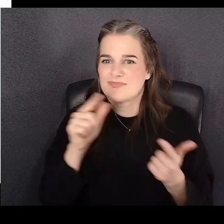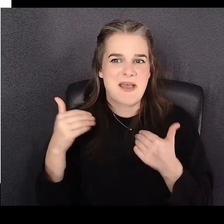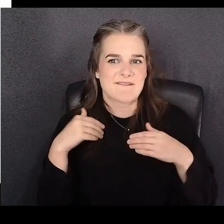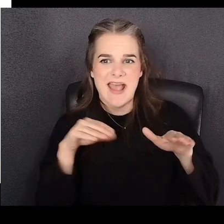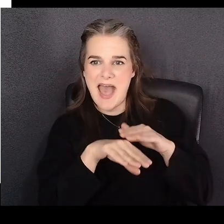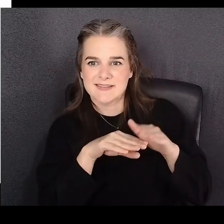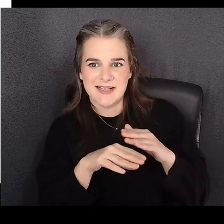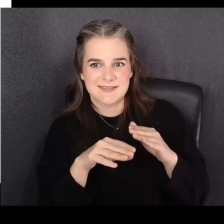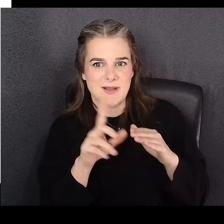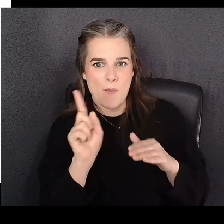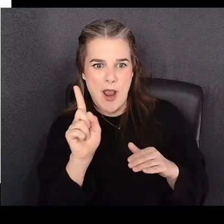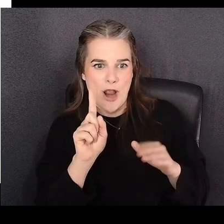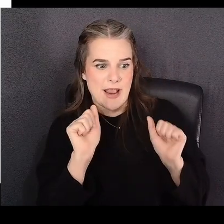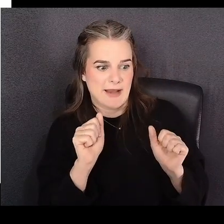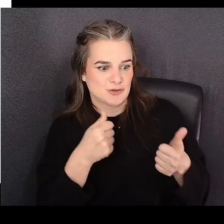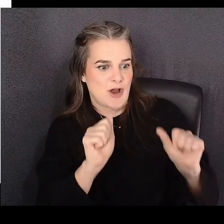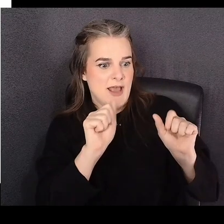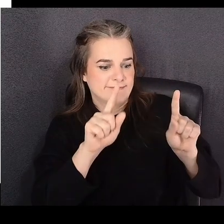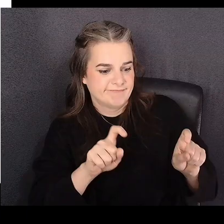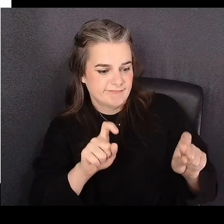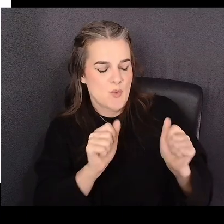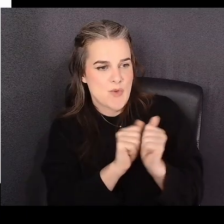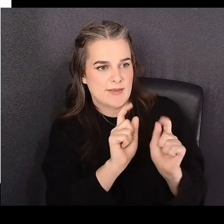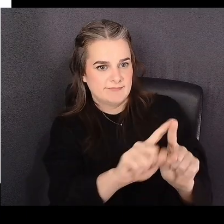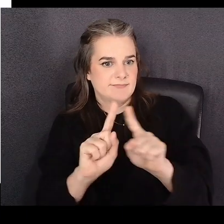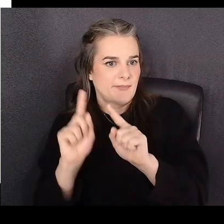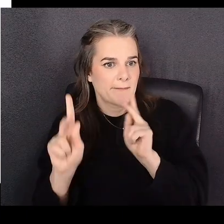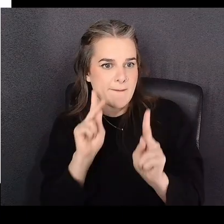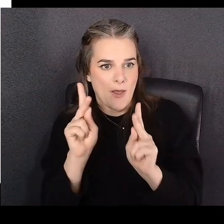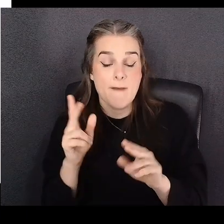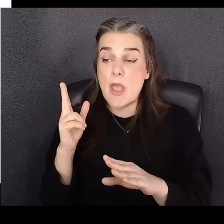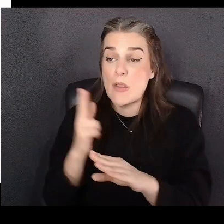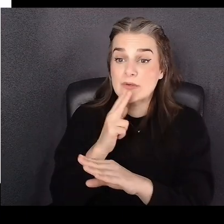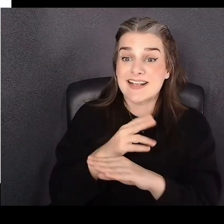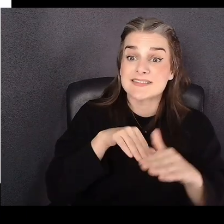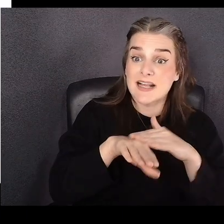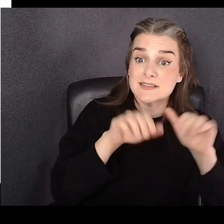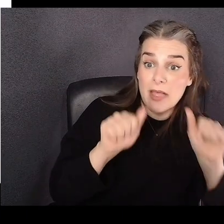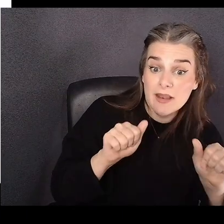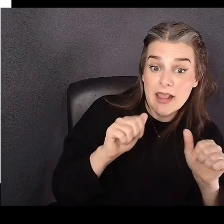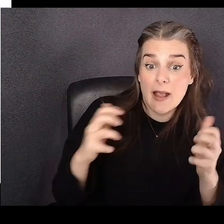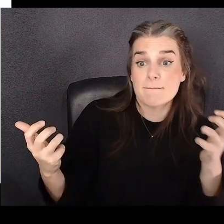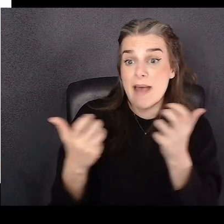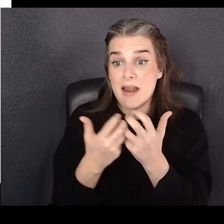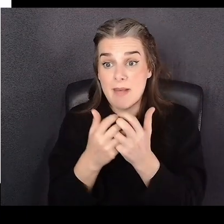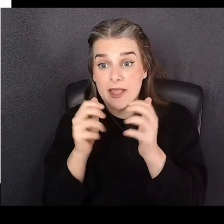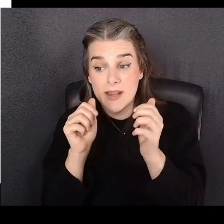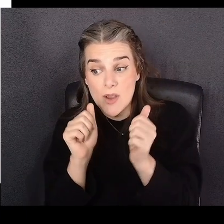And just using the accessibility and the compatibility of, also, the software devices as well.